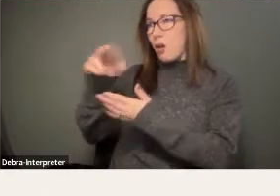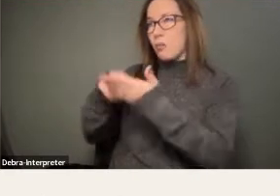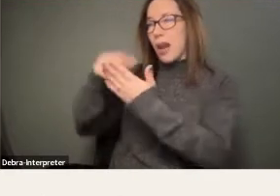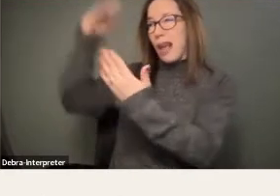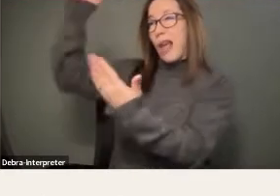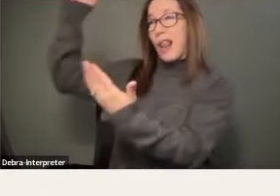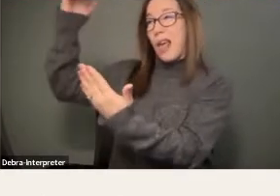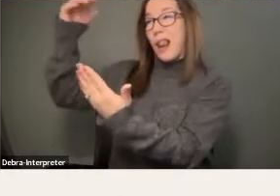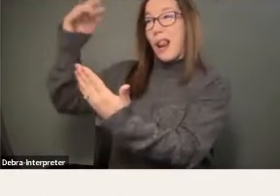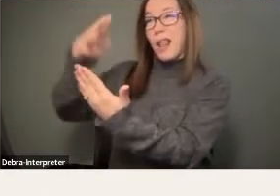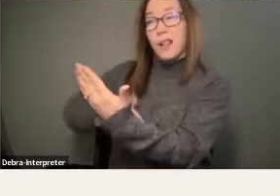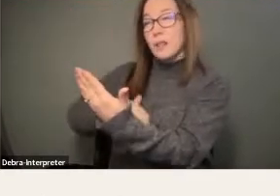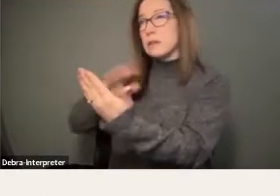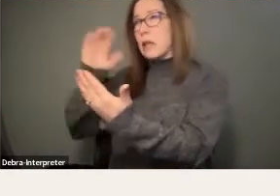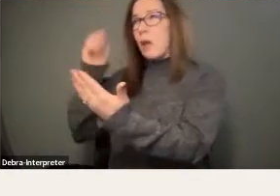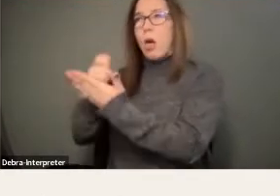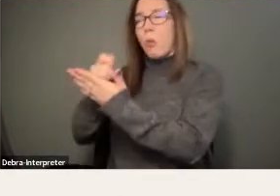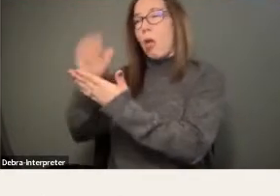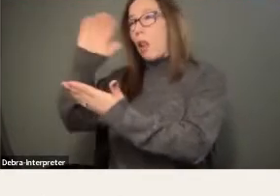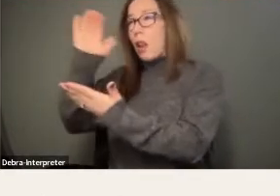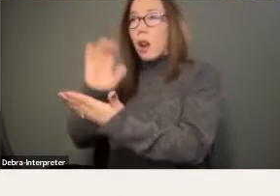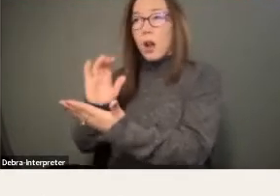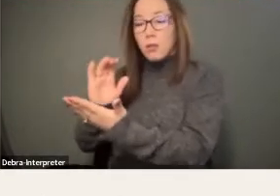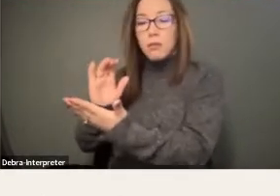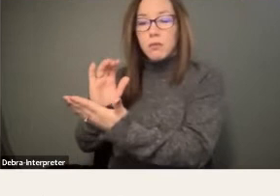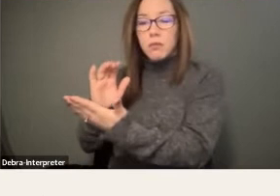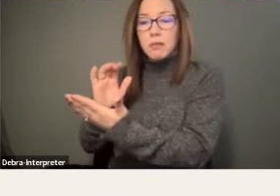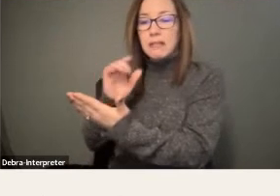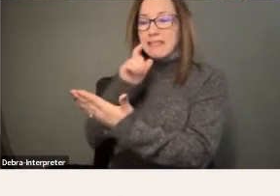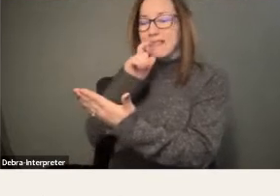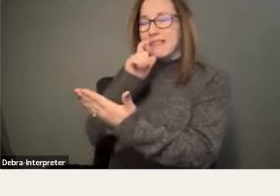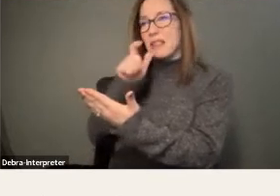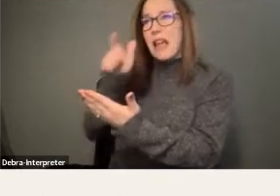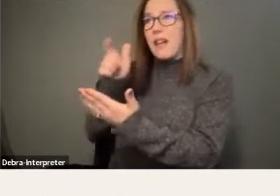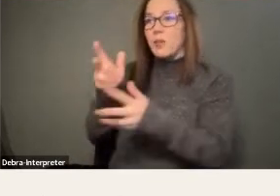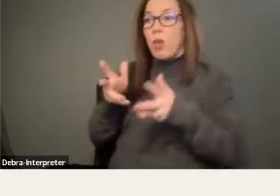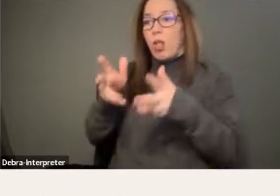both a catalog where we have a record of things. The